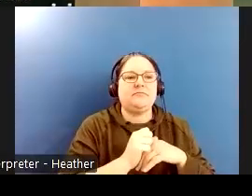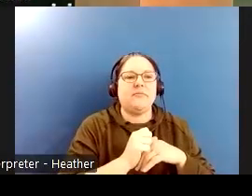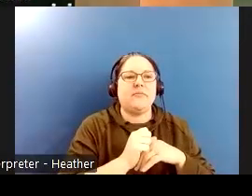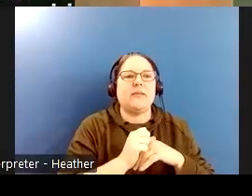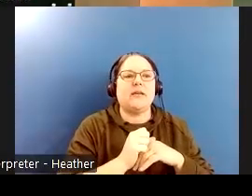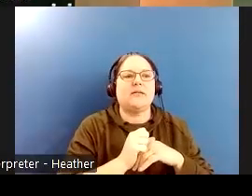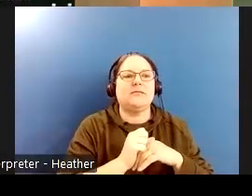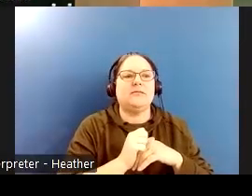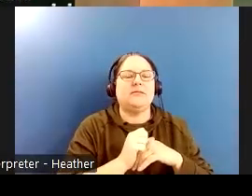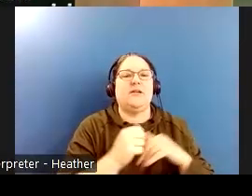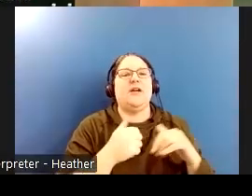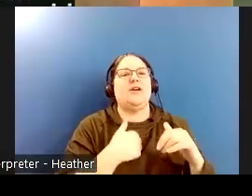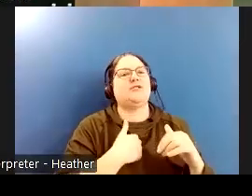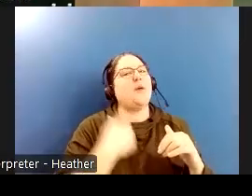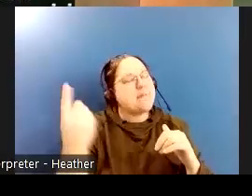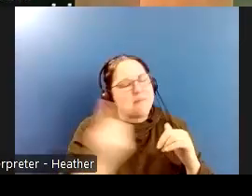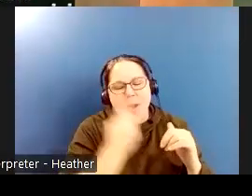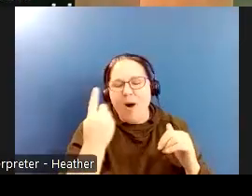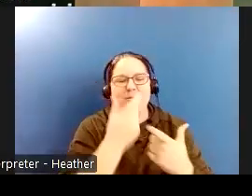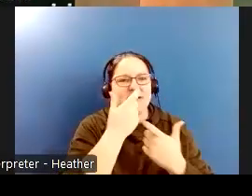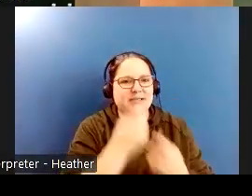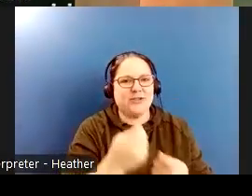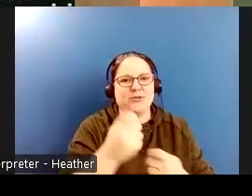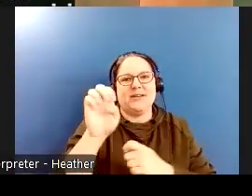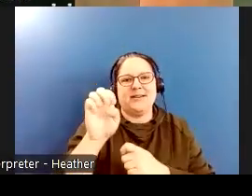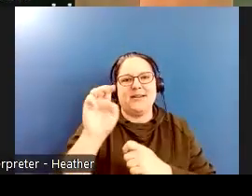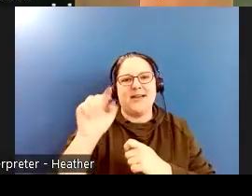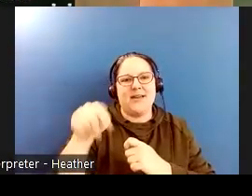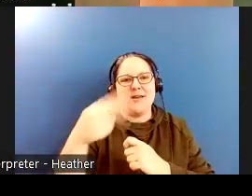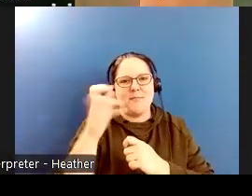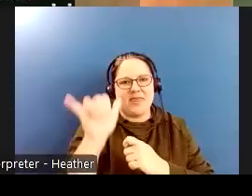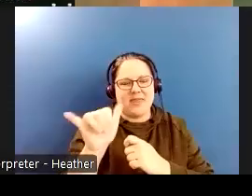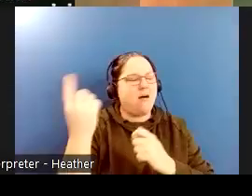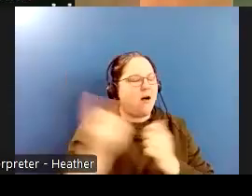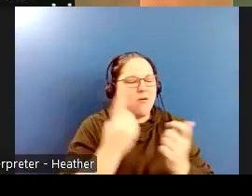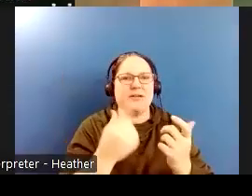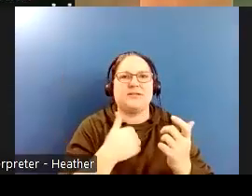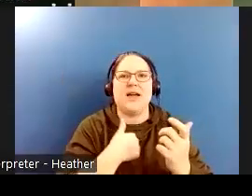I continue to be very interested in empathy. Had a wonderful opportunity to um do a peer support